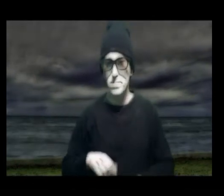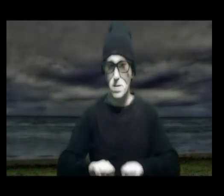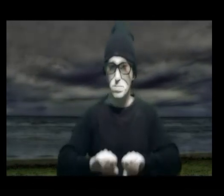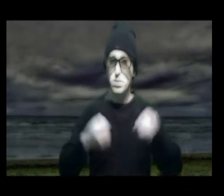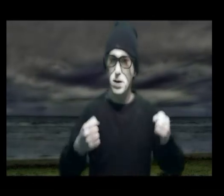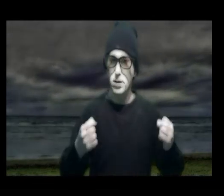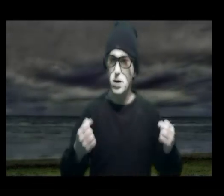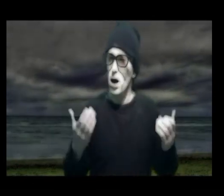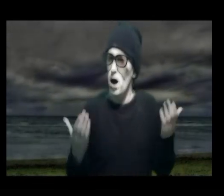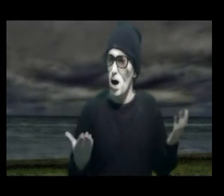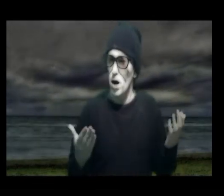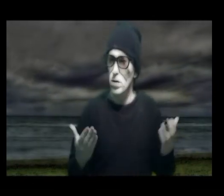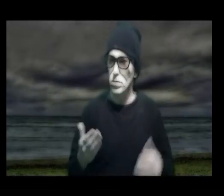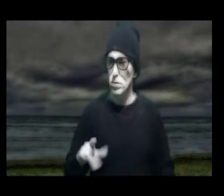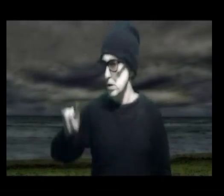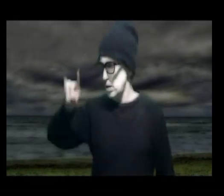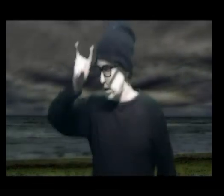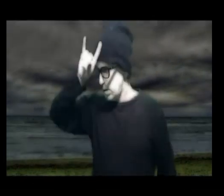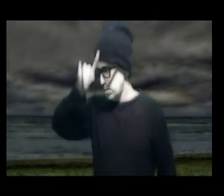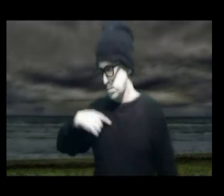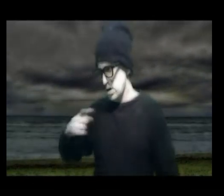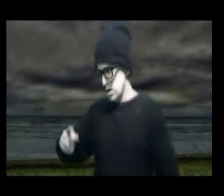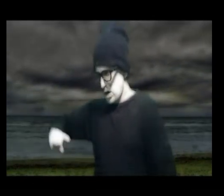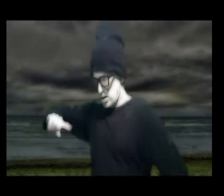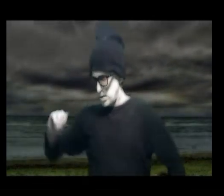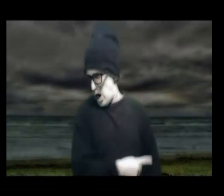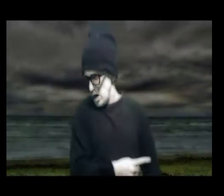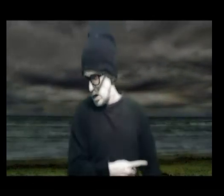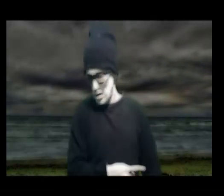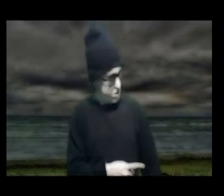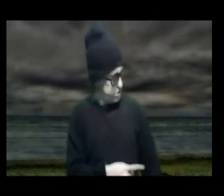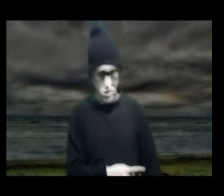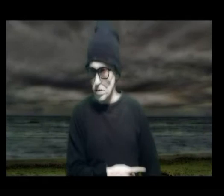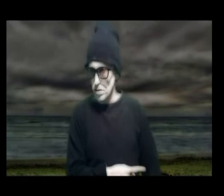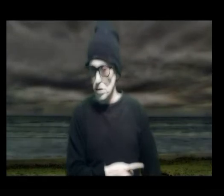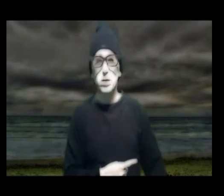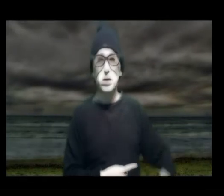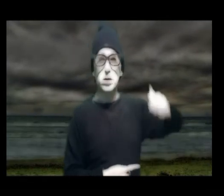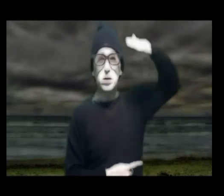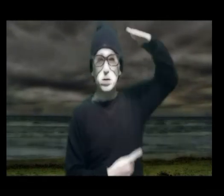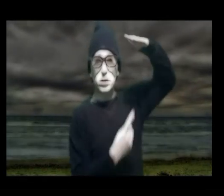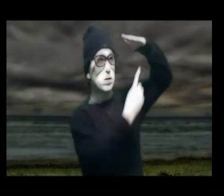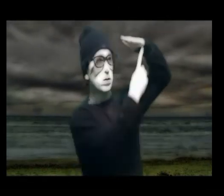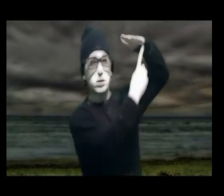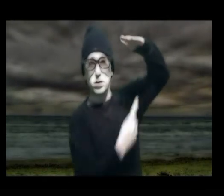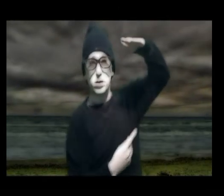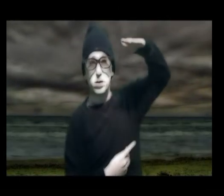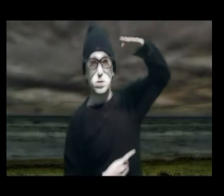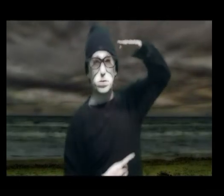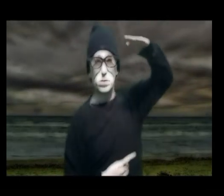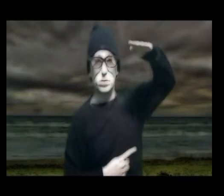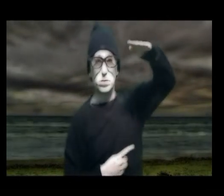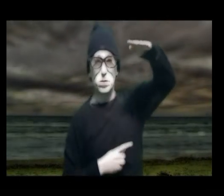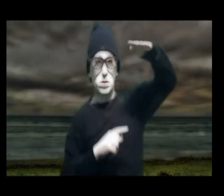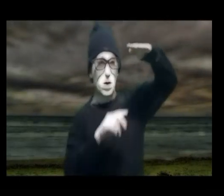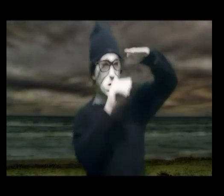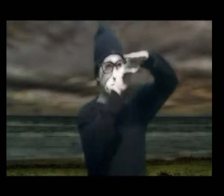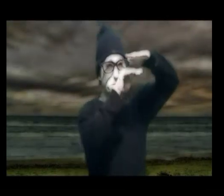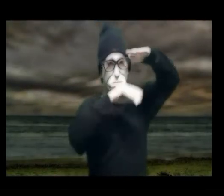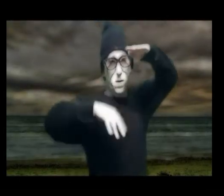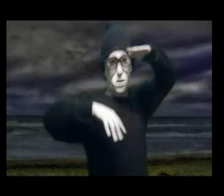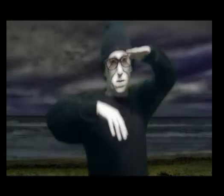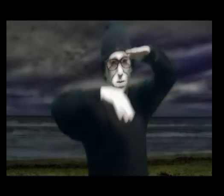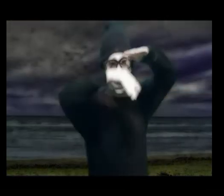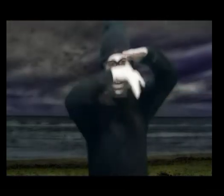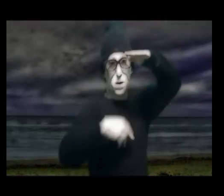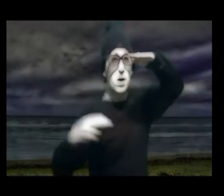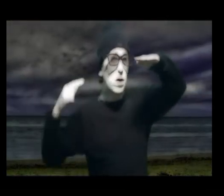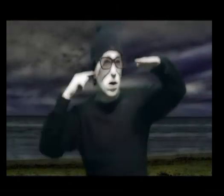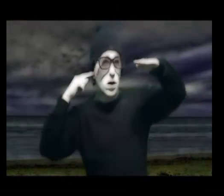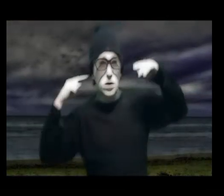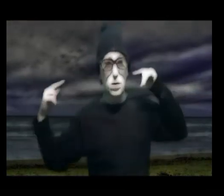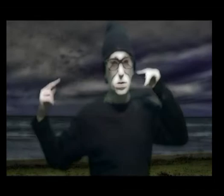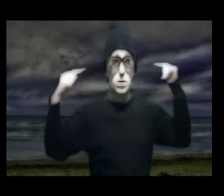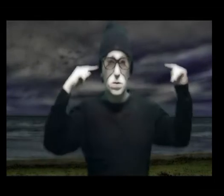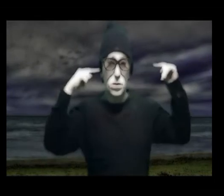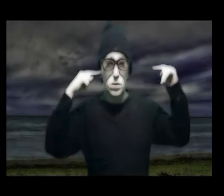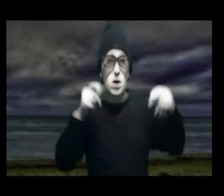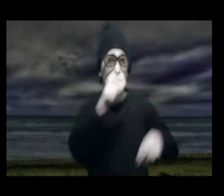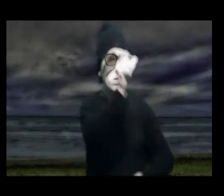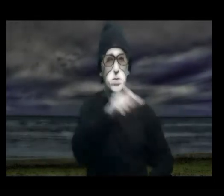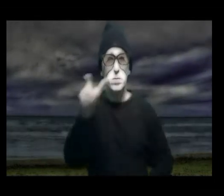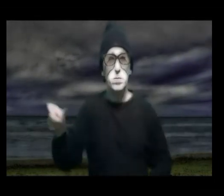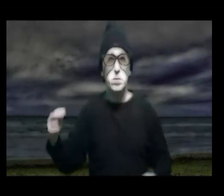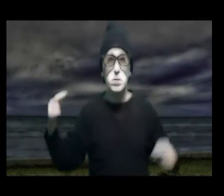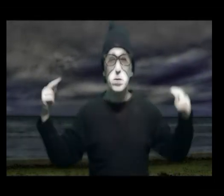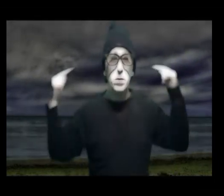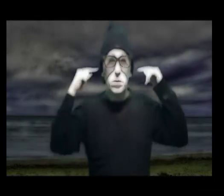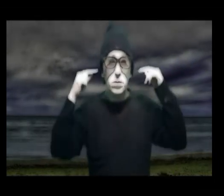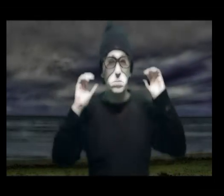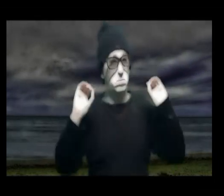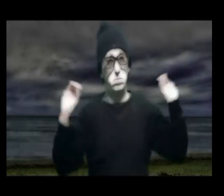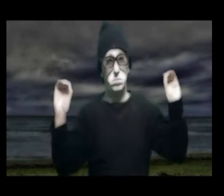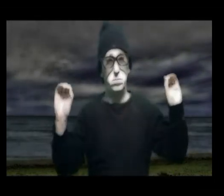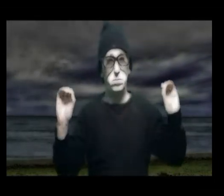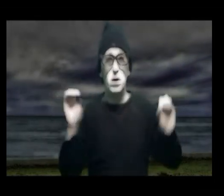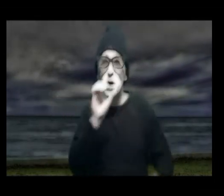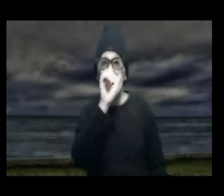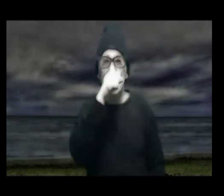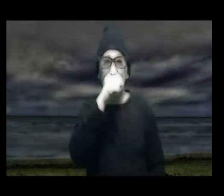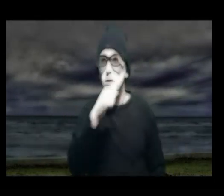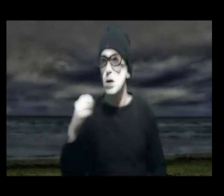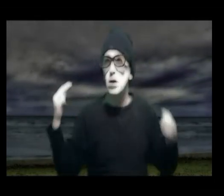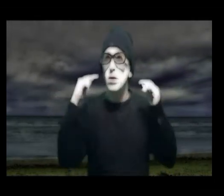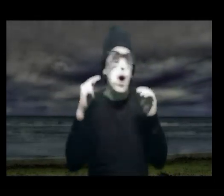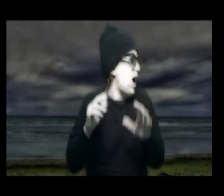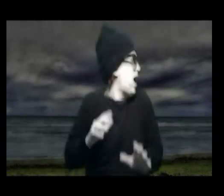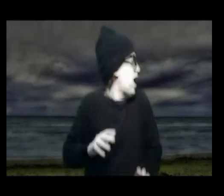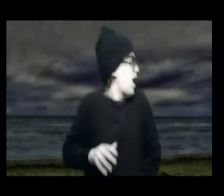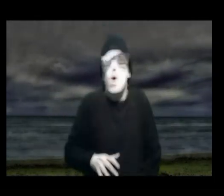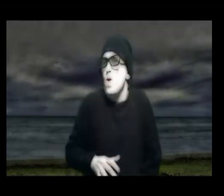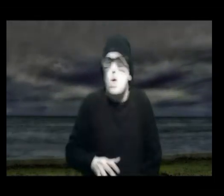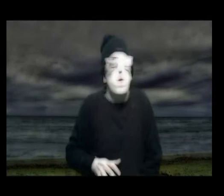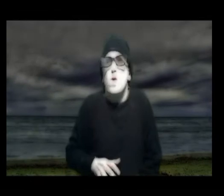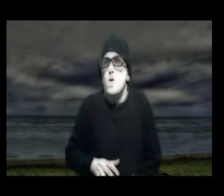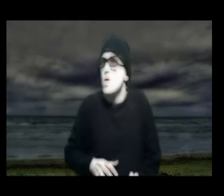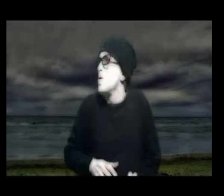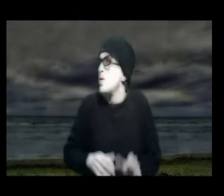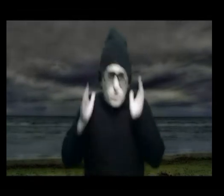So to break the spell society put on this man this is what happened when I ordered his demons to leave the spaceship which was up above emitted a very high pitched sound